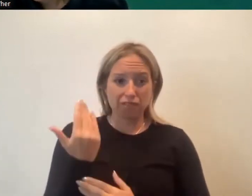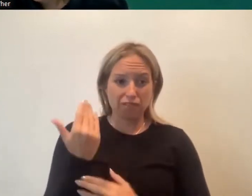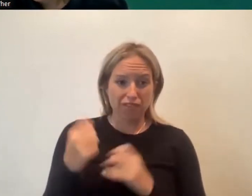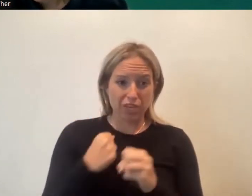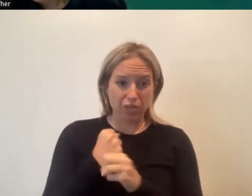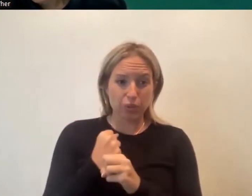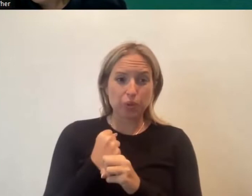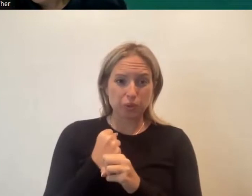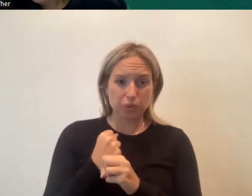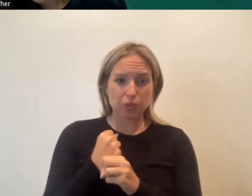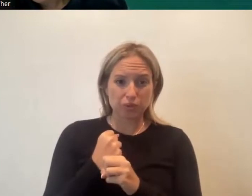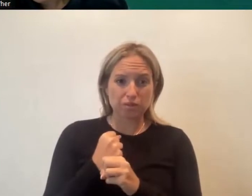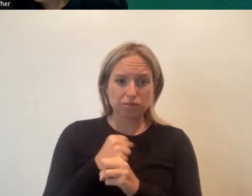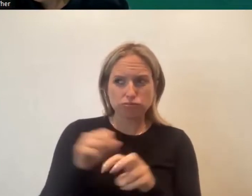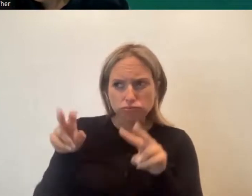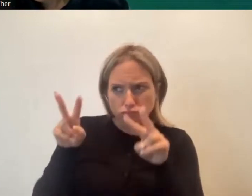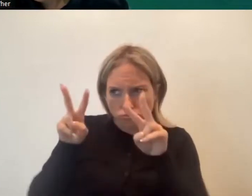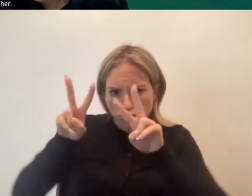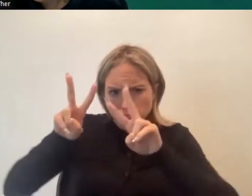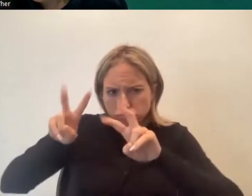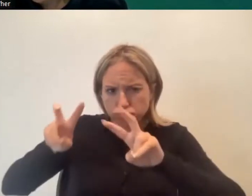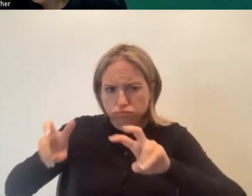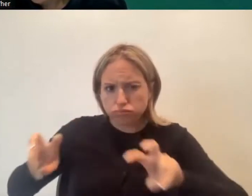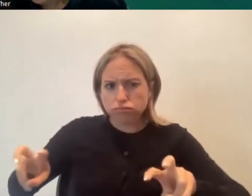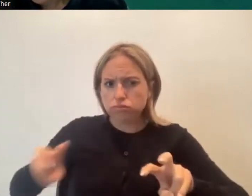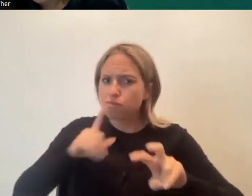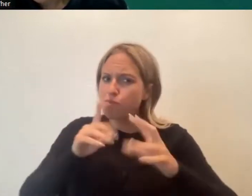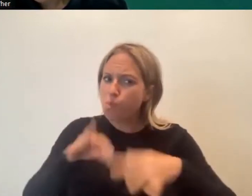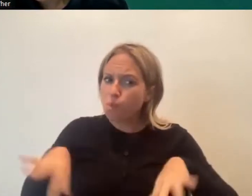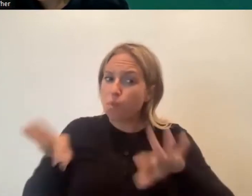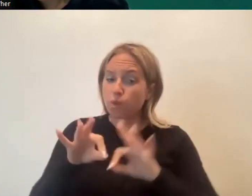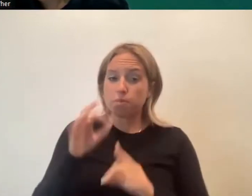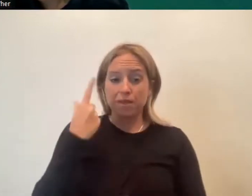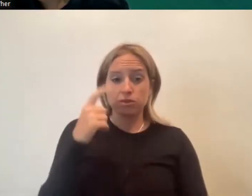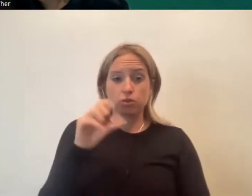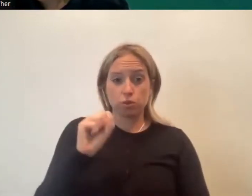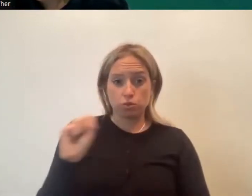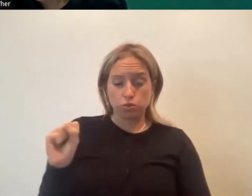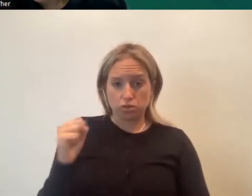And it's important because one of the things that social security is considering and analyzing